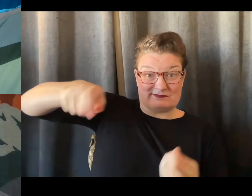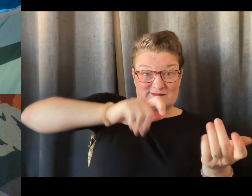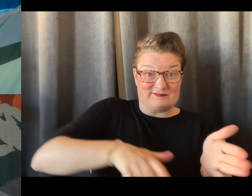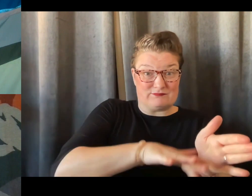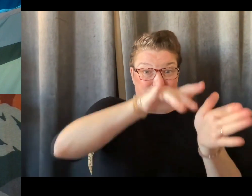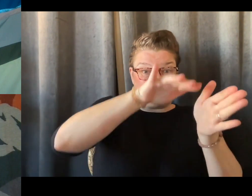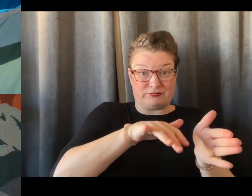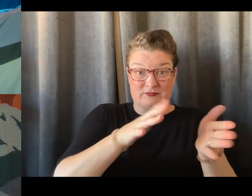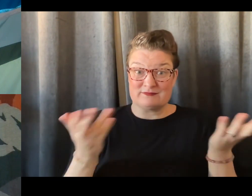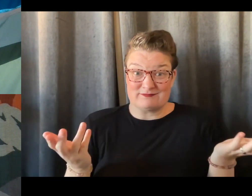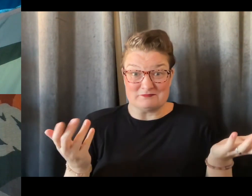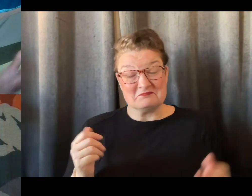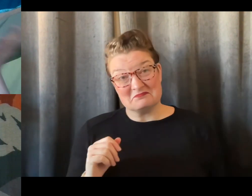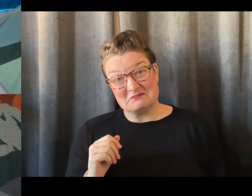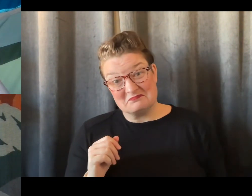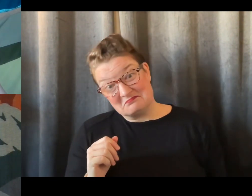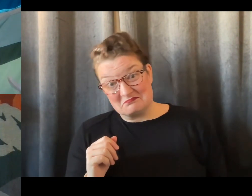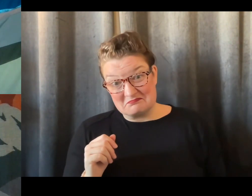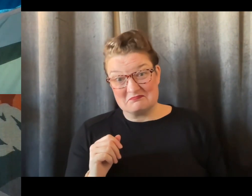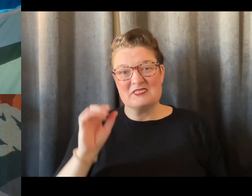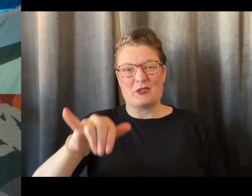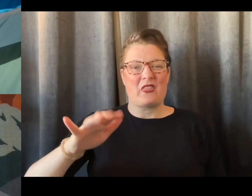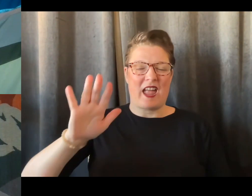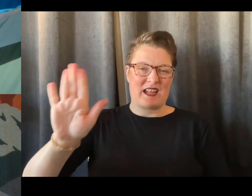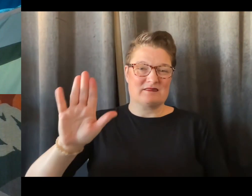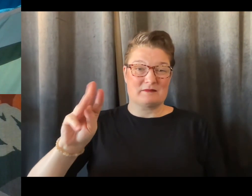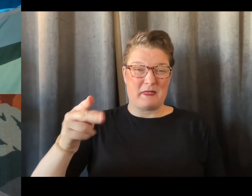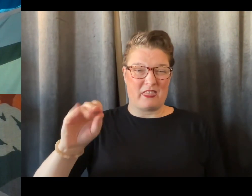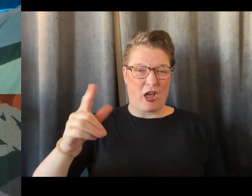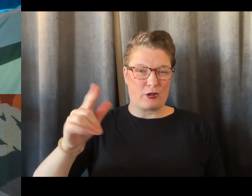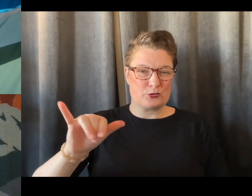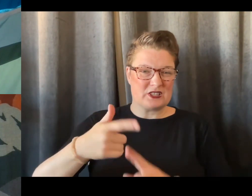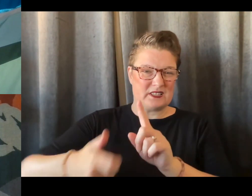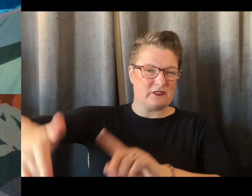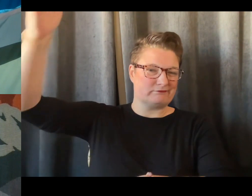So that's kind of the way back mythology from, from this month and this time of